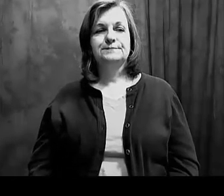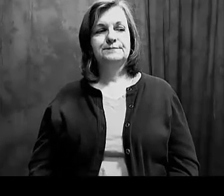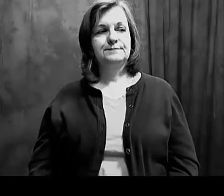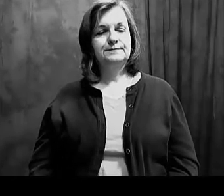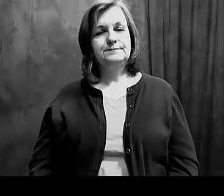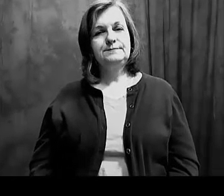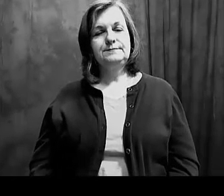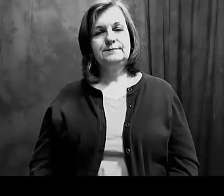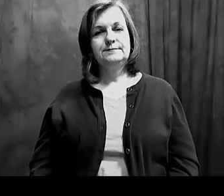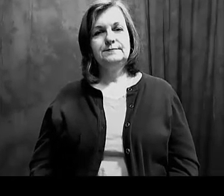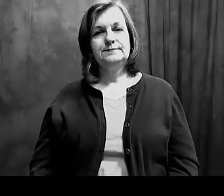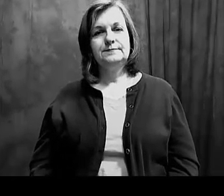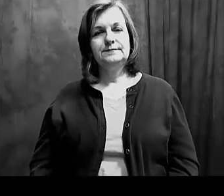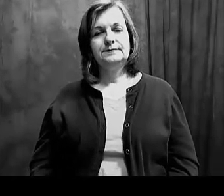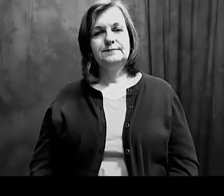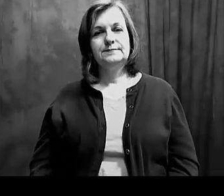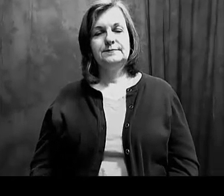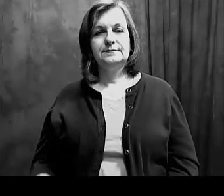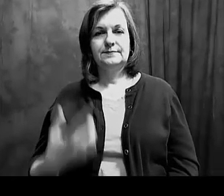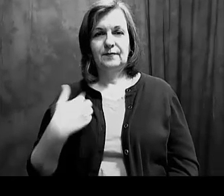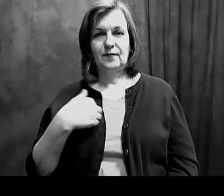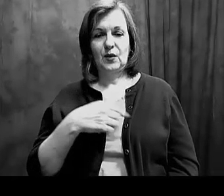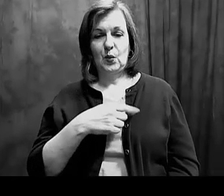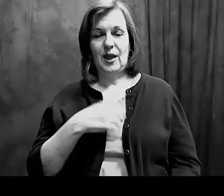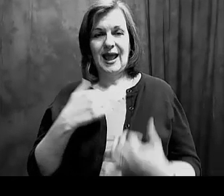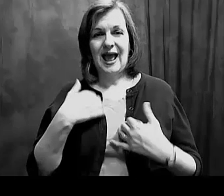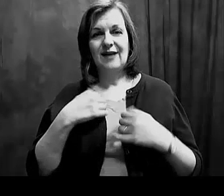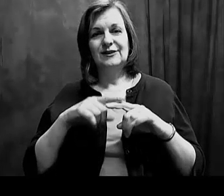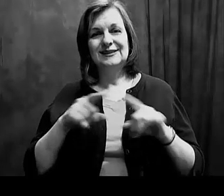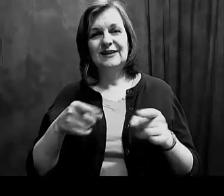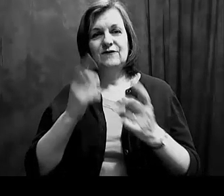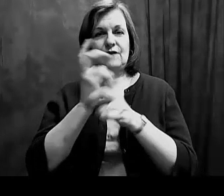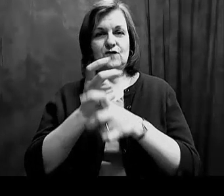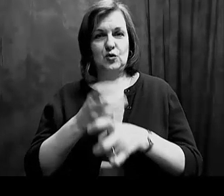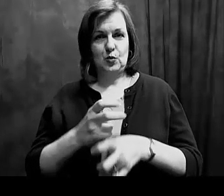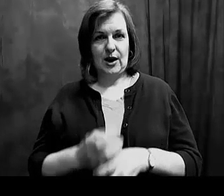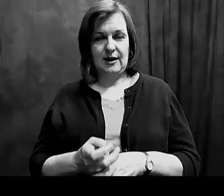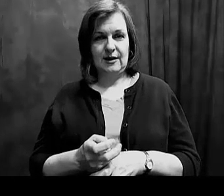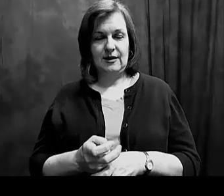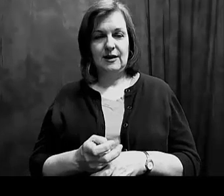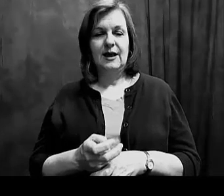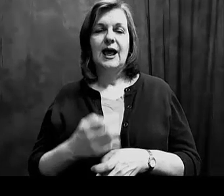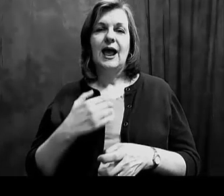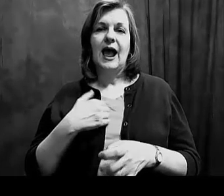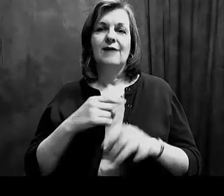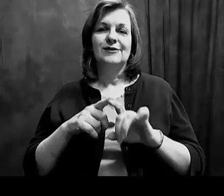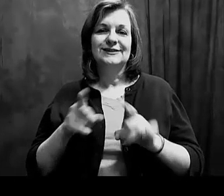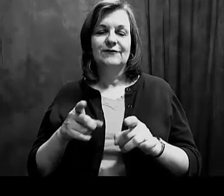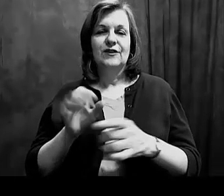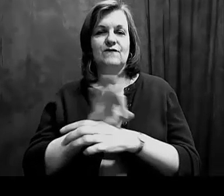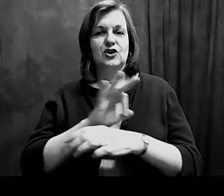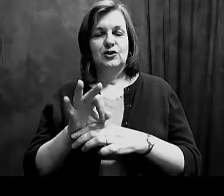we all have different vertebrae depending on location so they have different functions your seven cervical vertebrae of course are